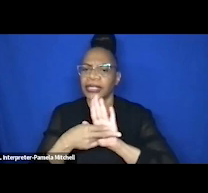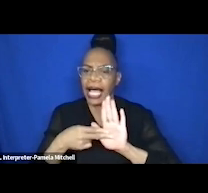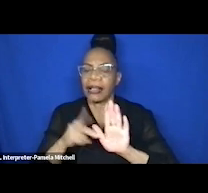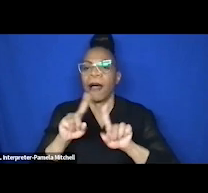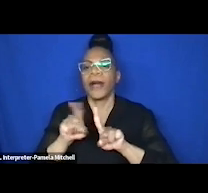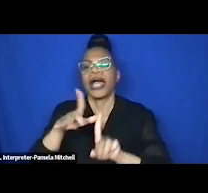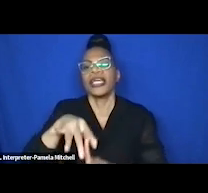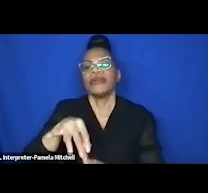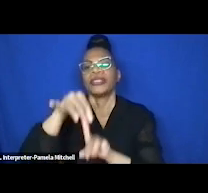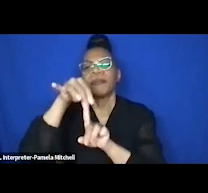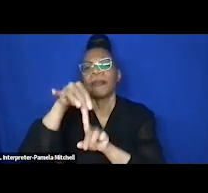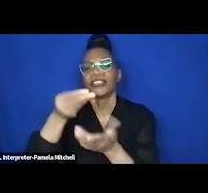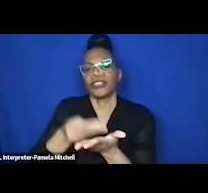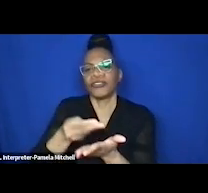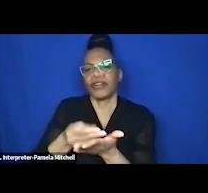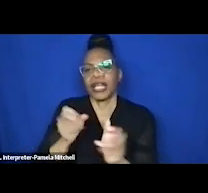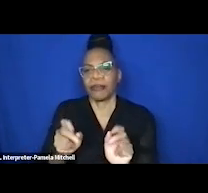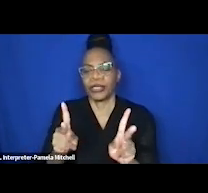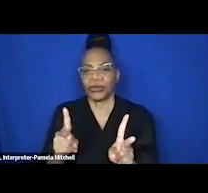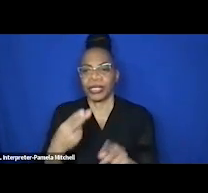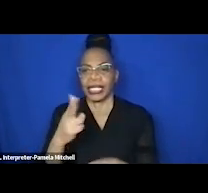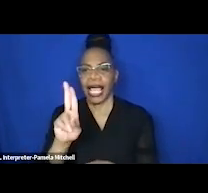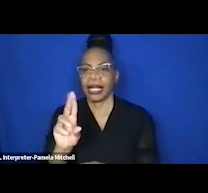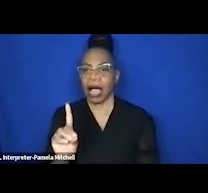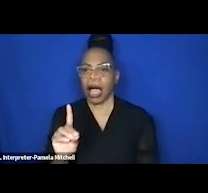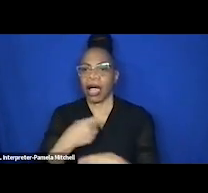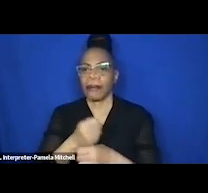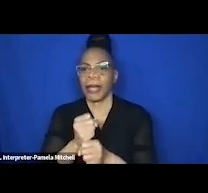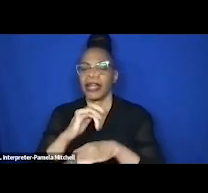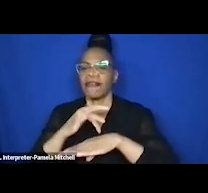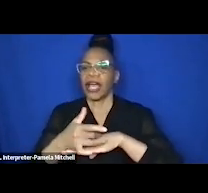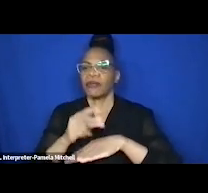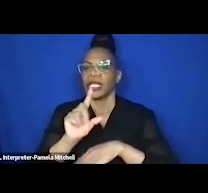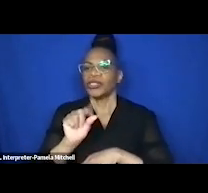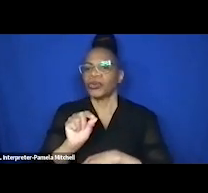that HUD made available in 2022 alongside their annual funding process